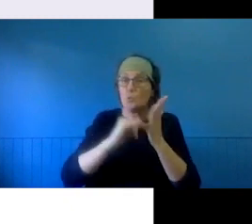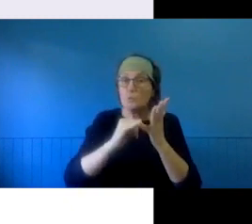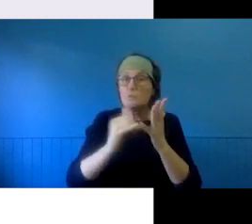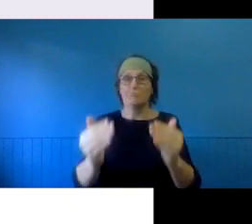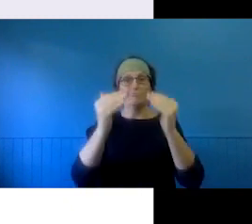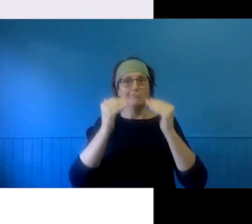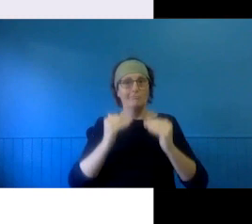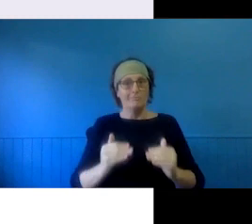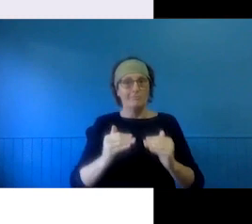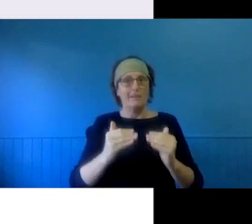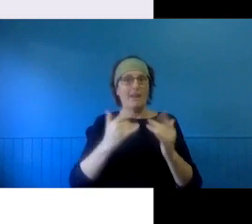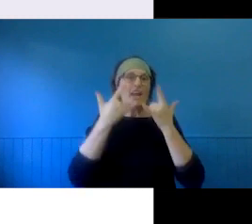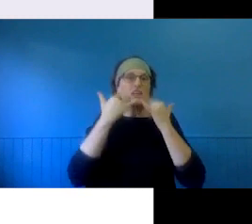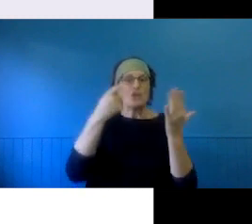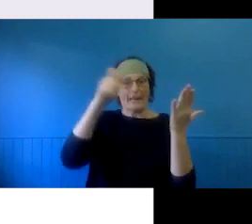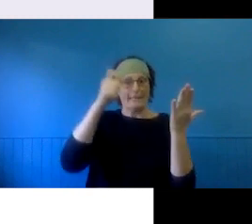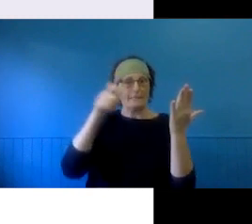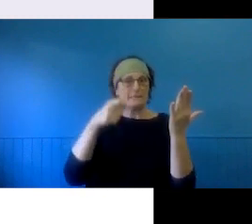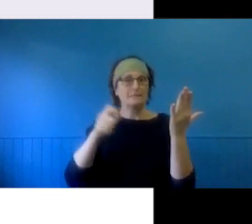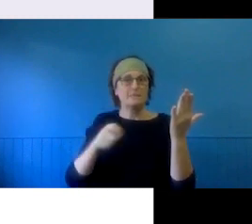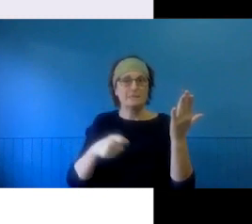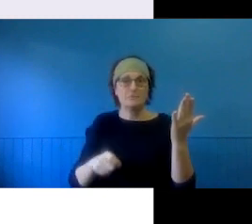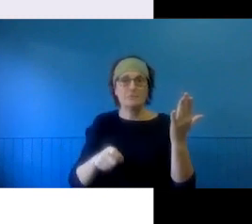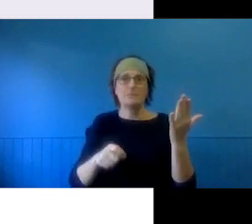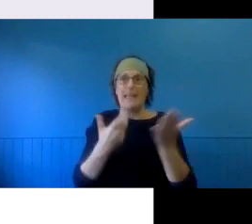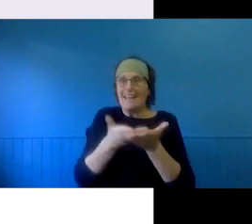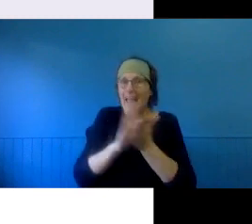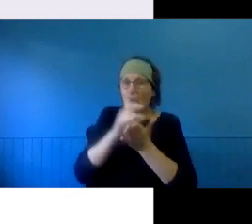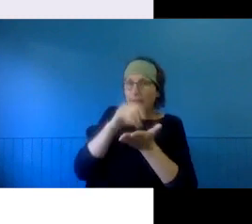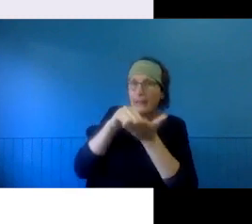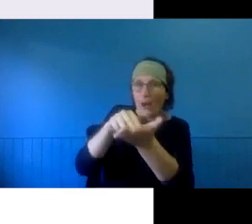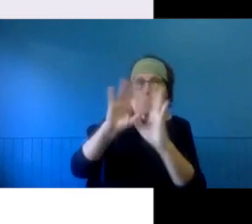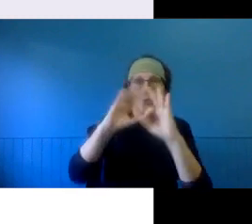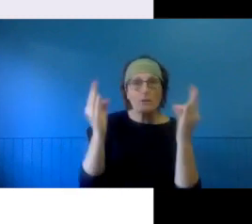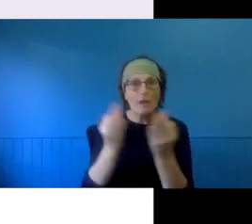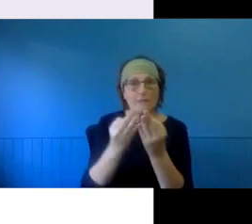points of practice that can help them, and clauses in contract. We